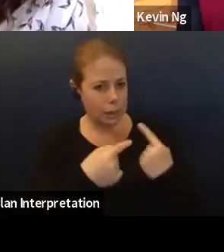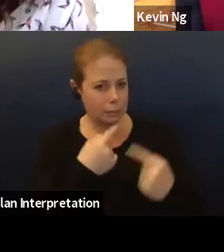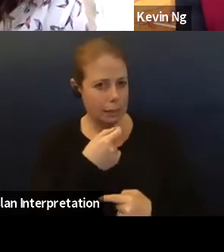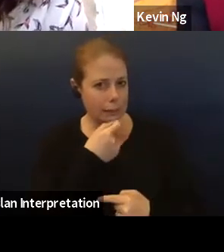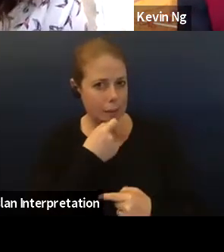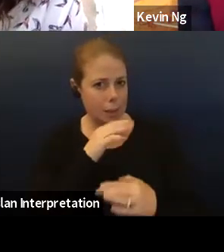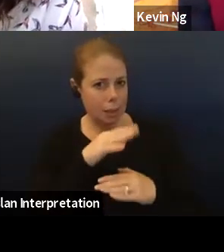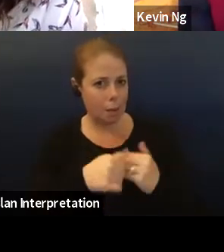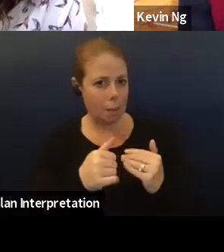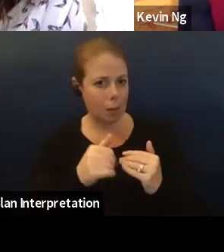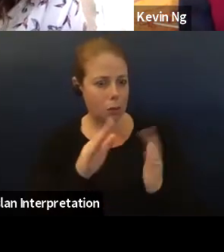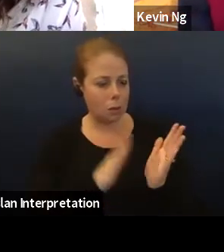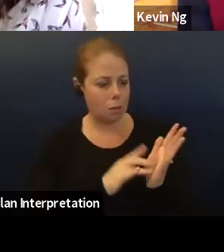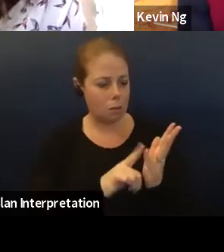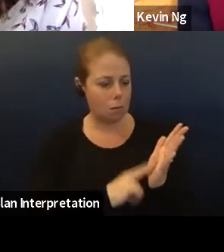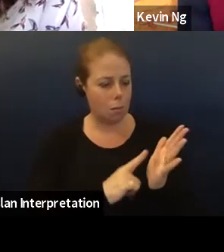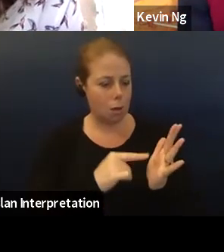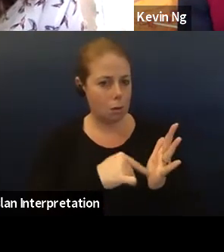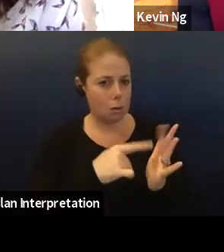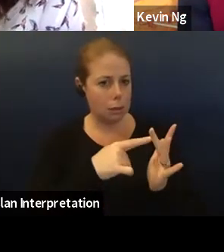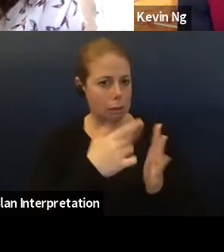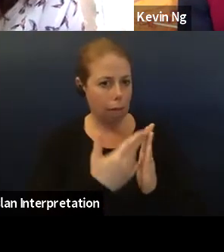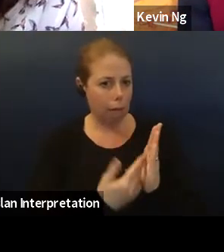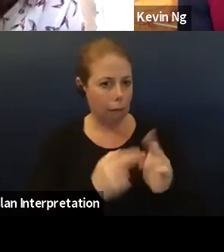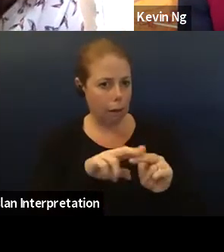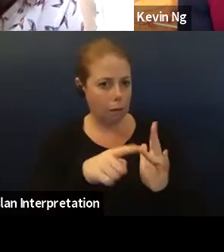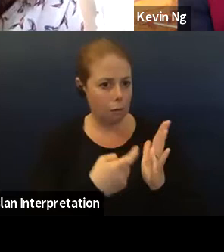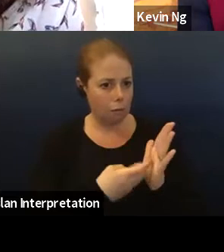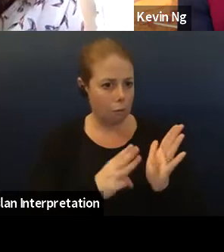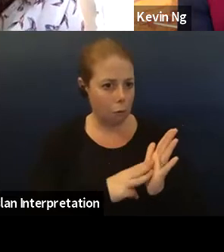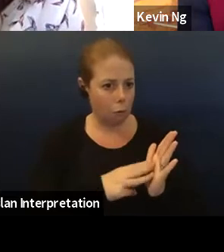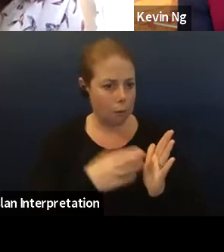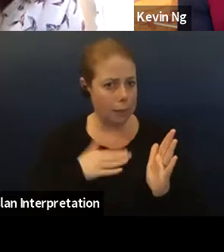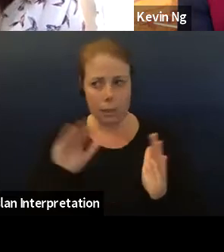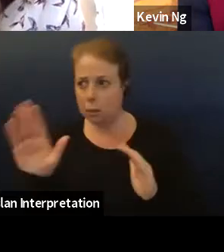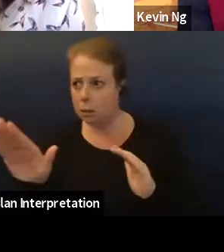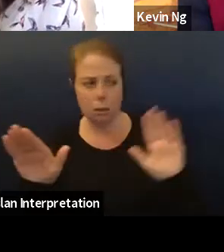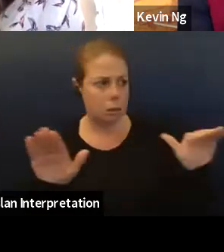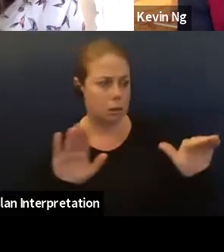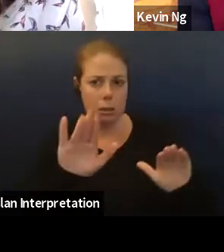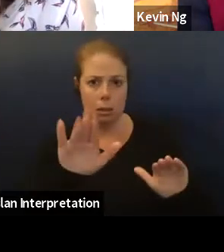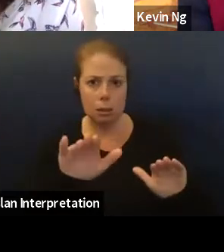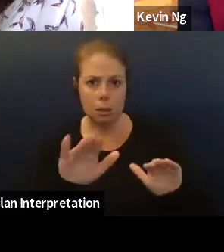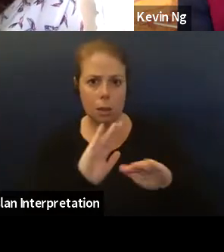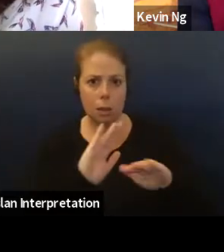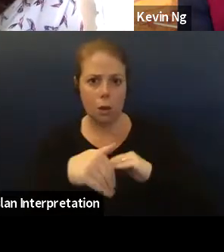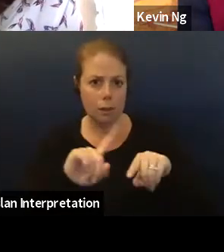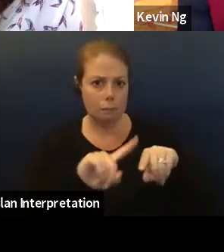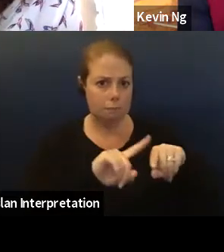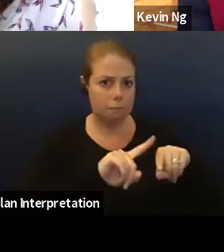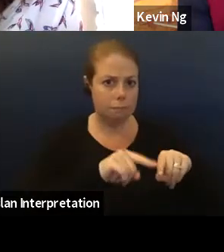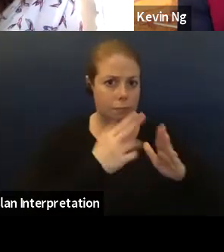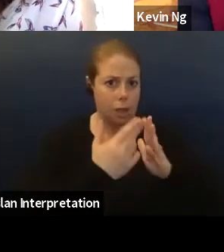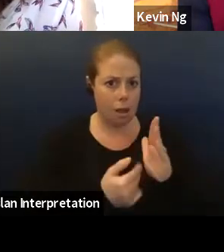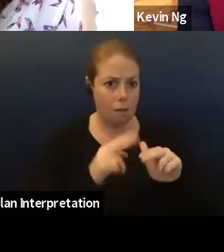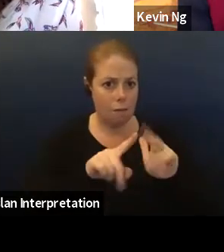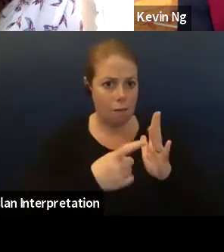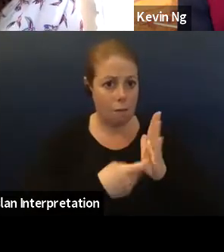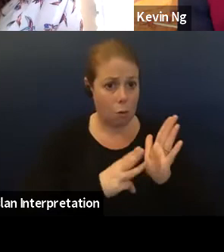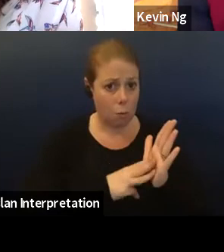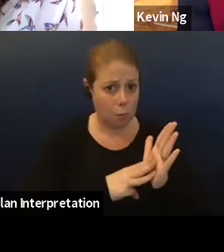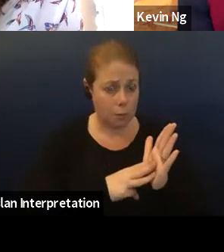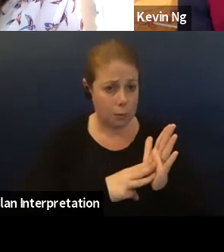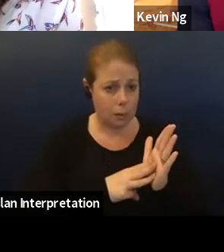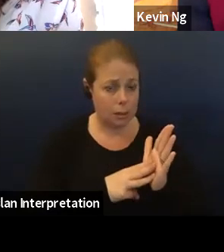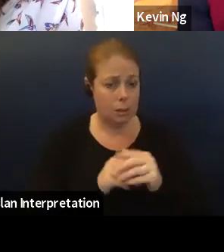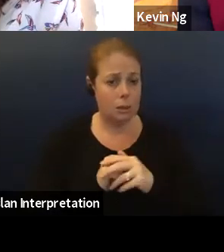having to rely on that knowledge from others. >>ALI: Yeah, I don't know why I'm feeling a